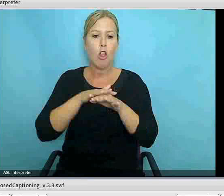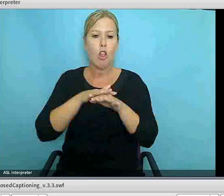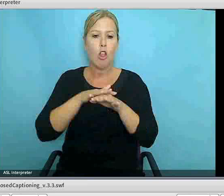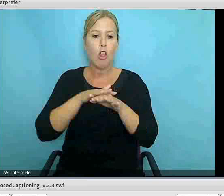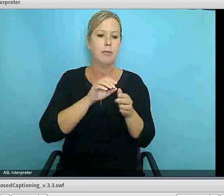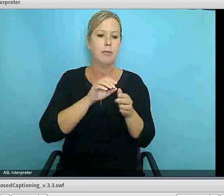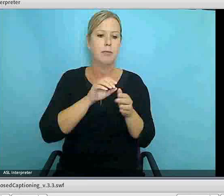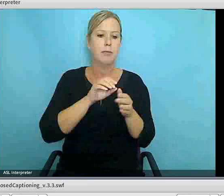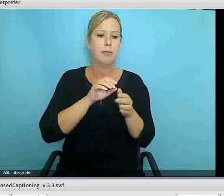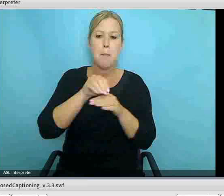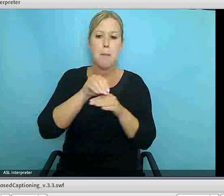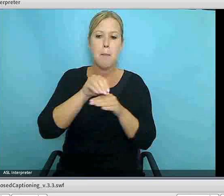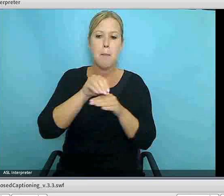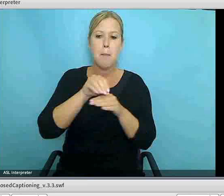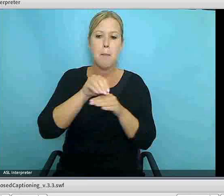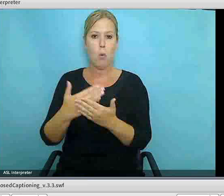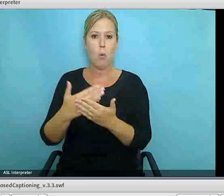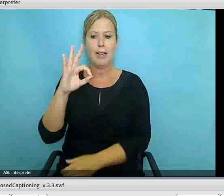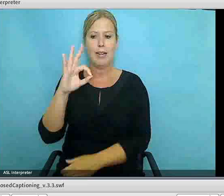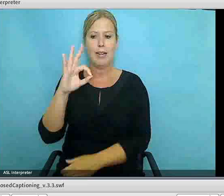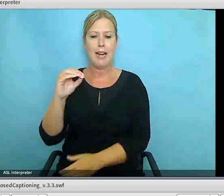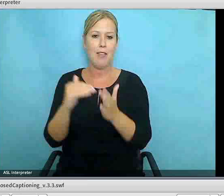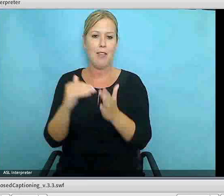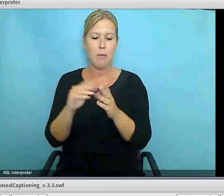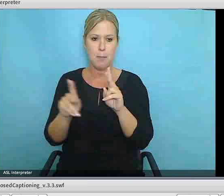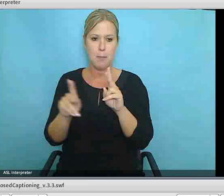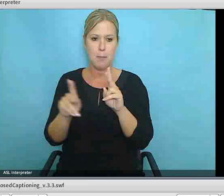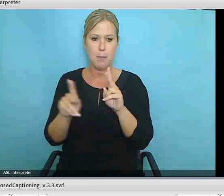At the beginning of September -- and this has already happened -- the first batch went